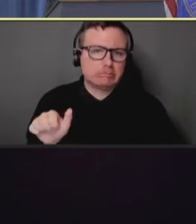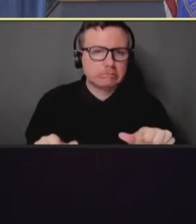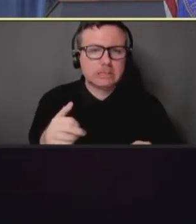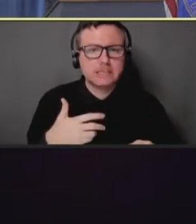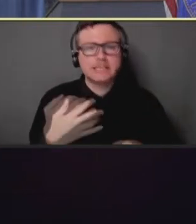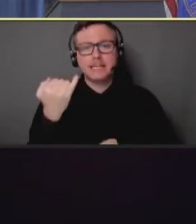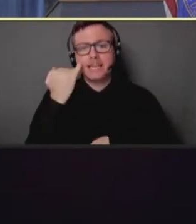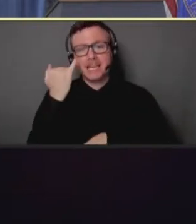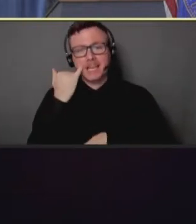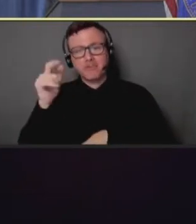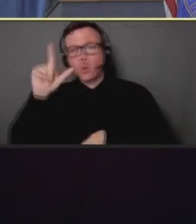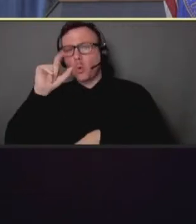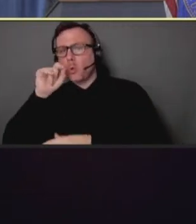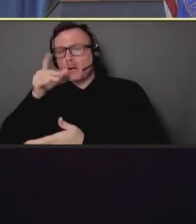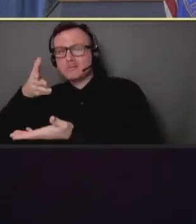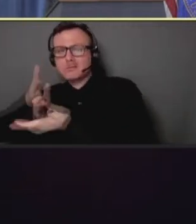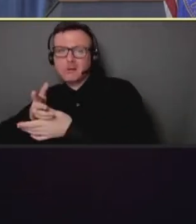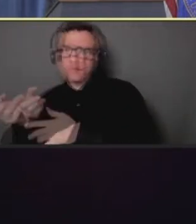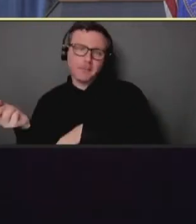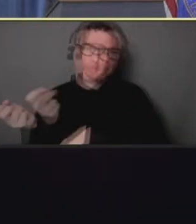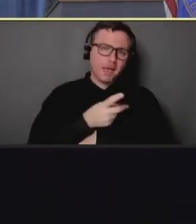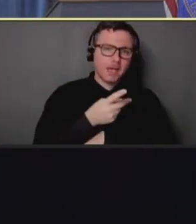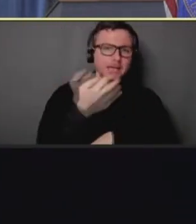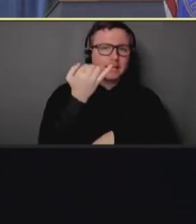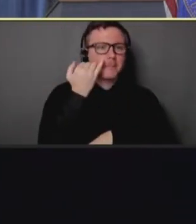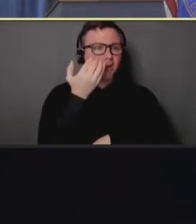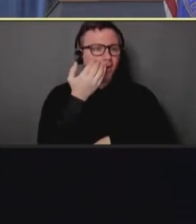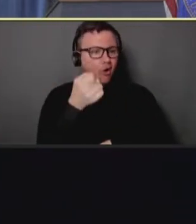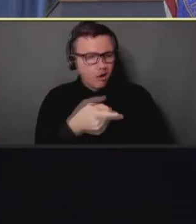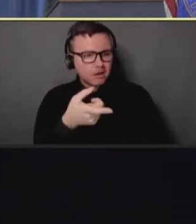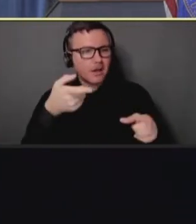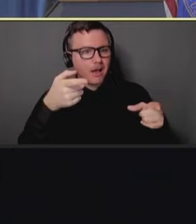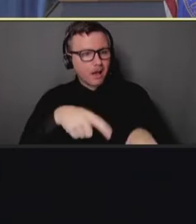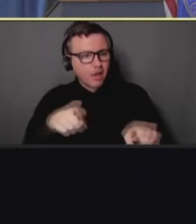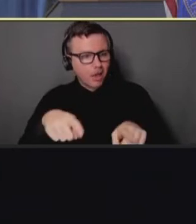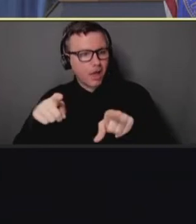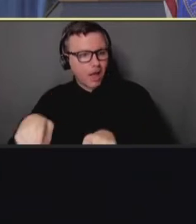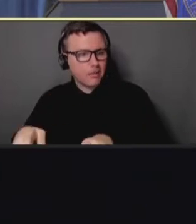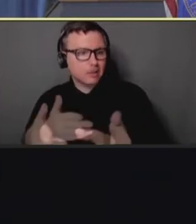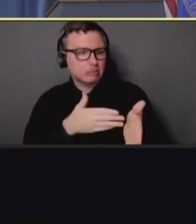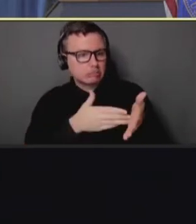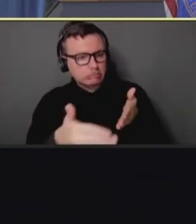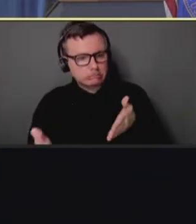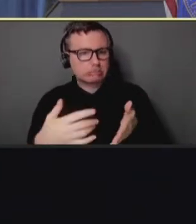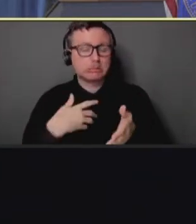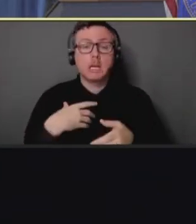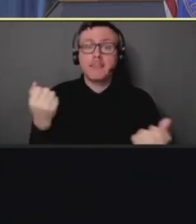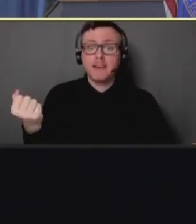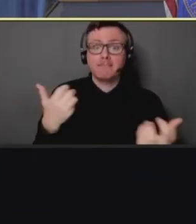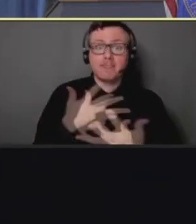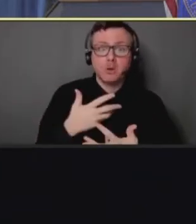vaccine because of this persistent phenomenon? There was a fear; what if we did that and then something went south?